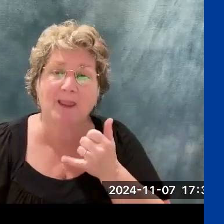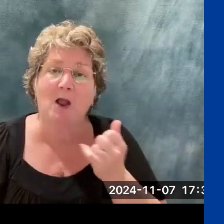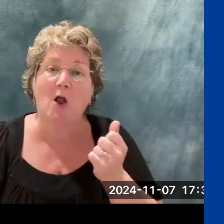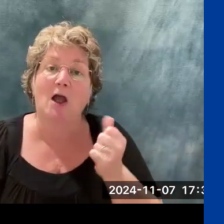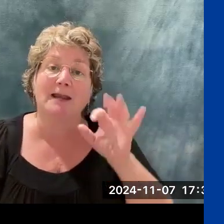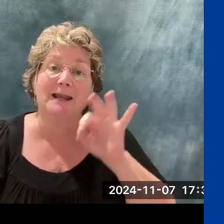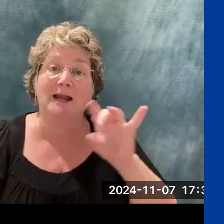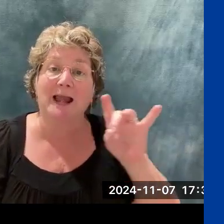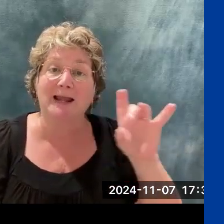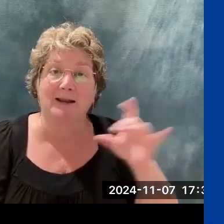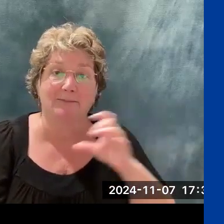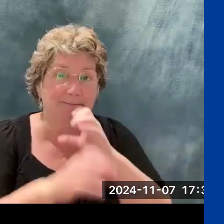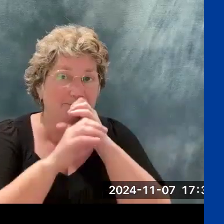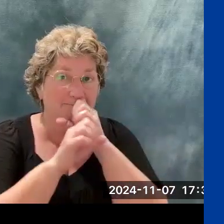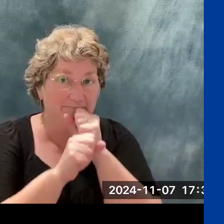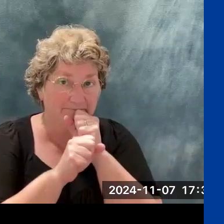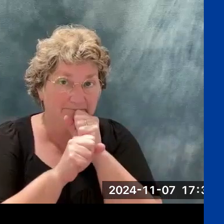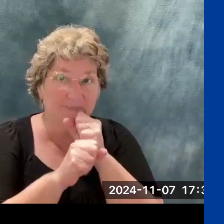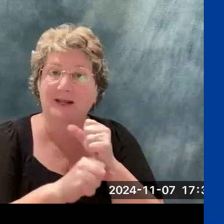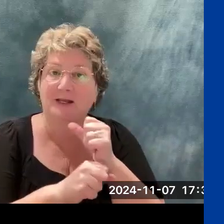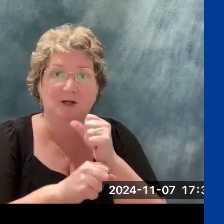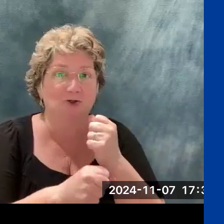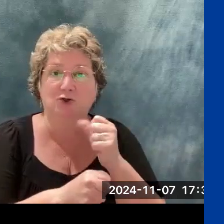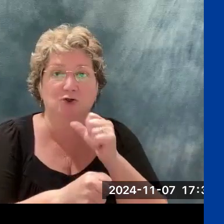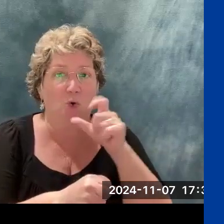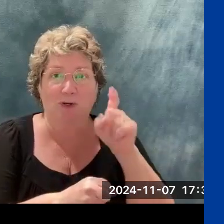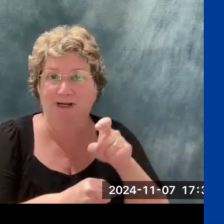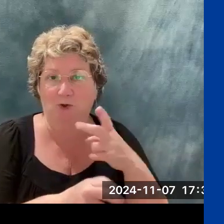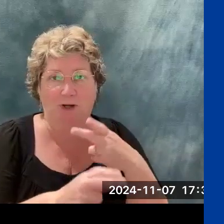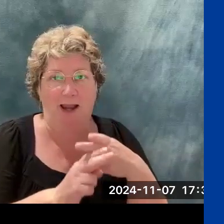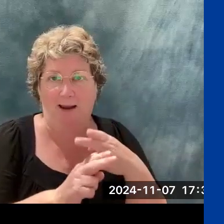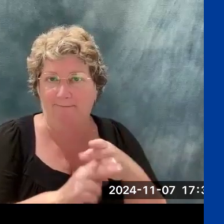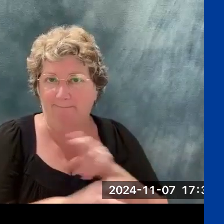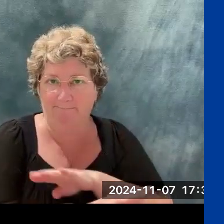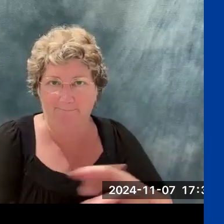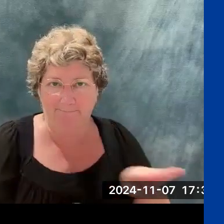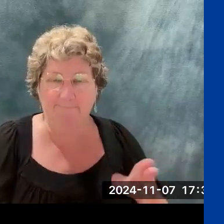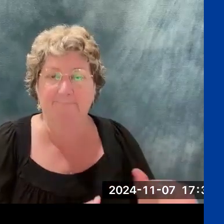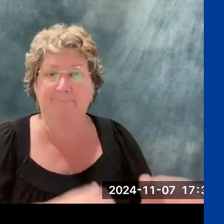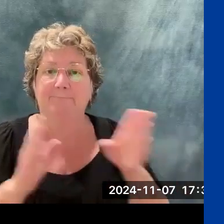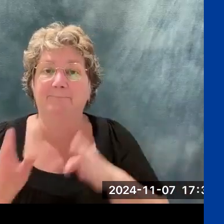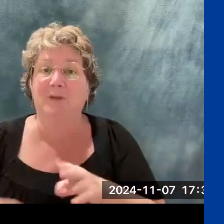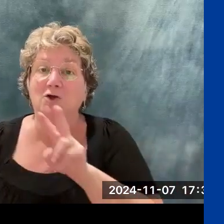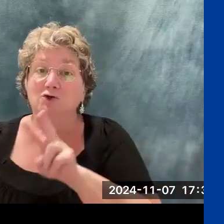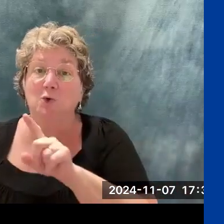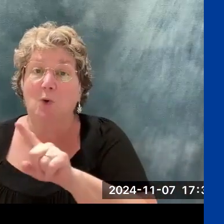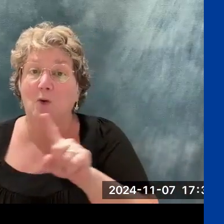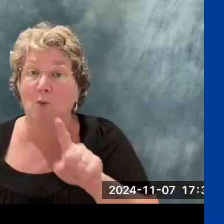211, if you are looking for a mobile response, what they'll do is they'll connect you to that mobile response.